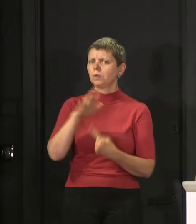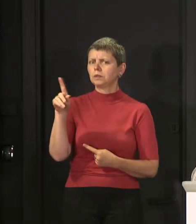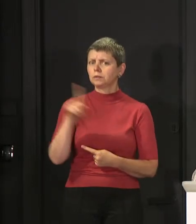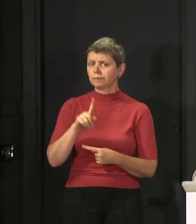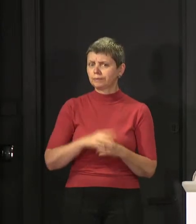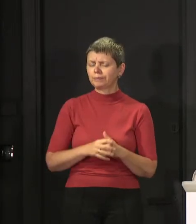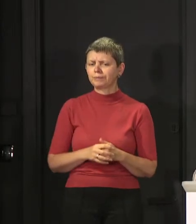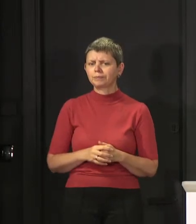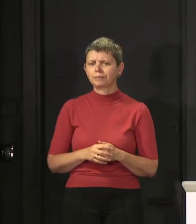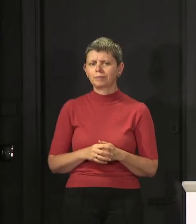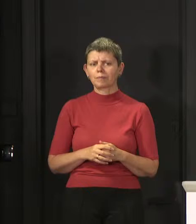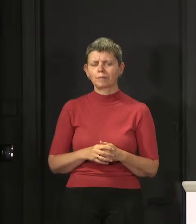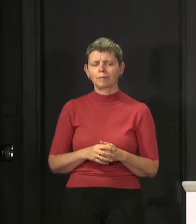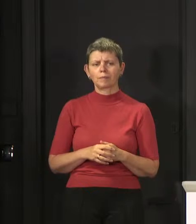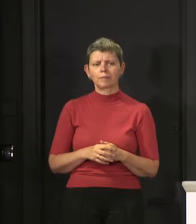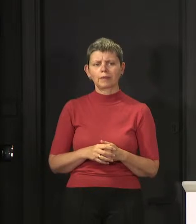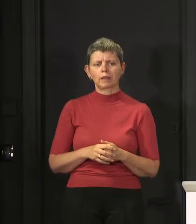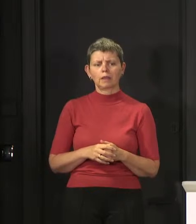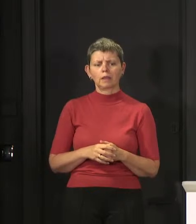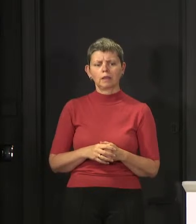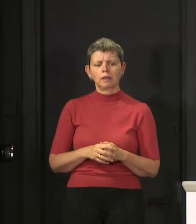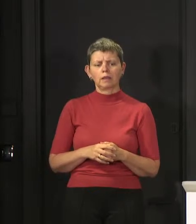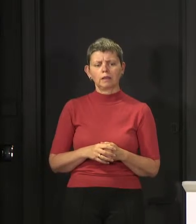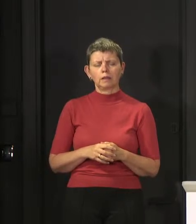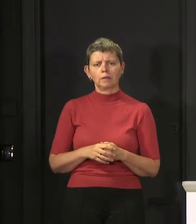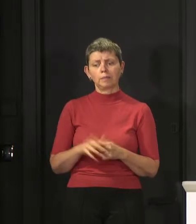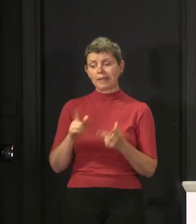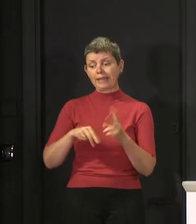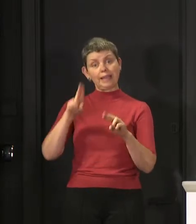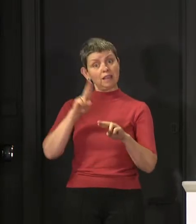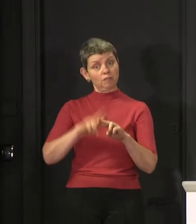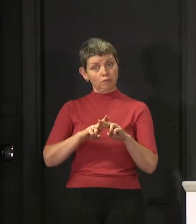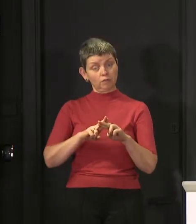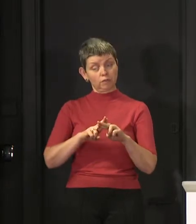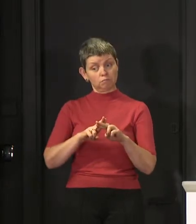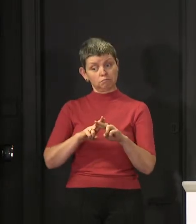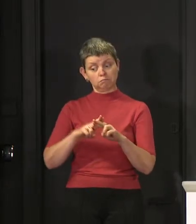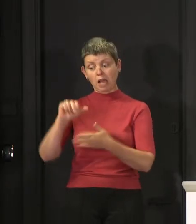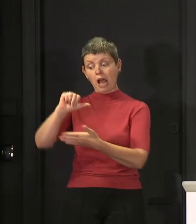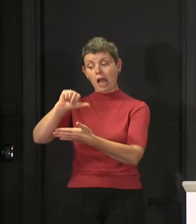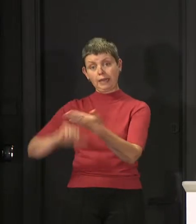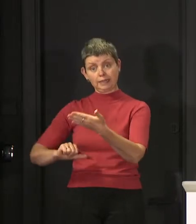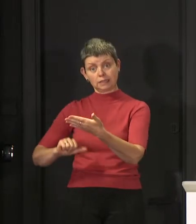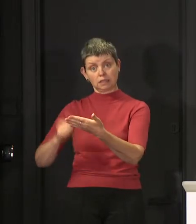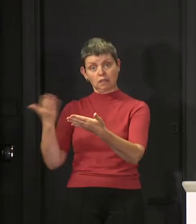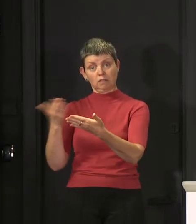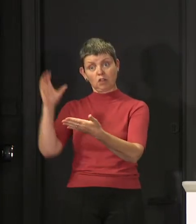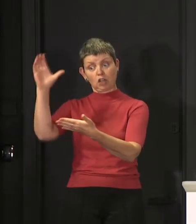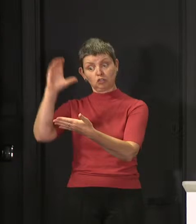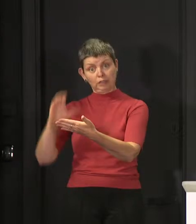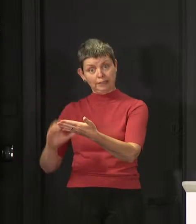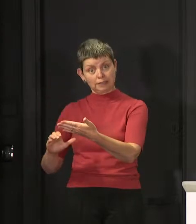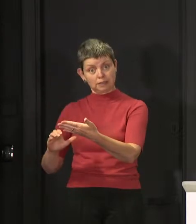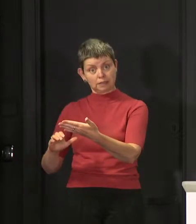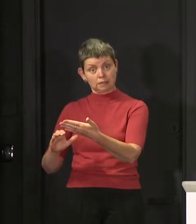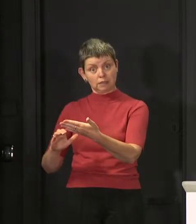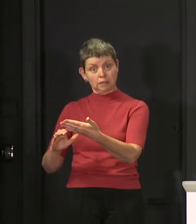if there had been a list of countries that had basically remained constant for the last